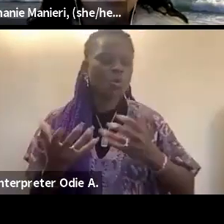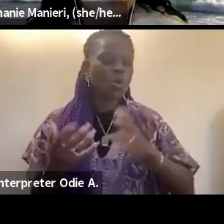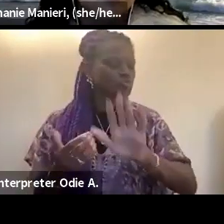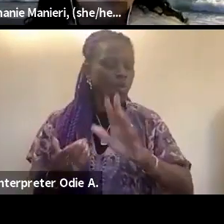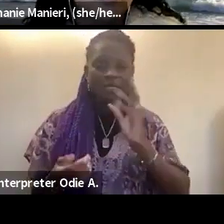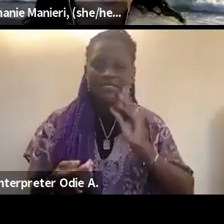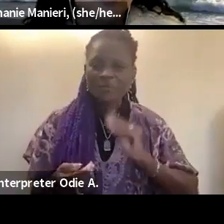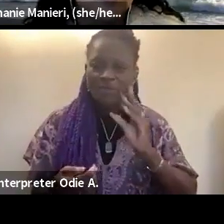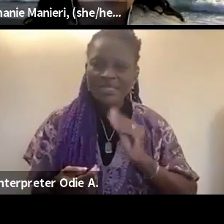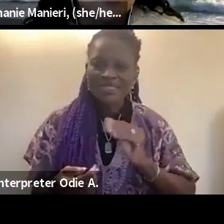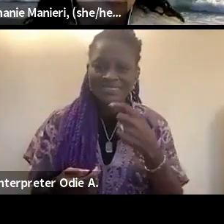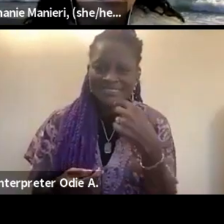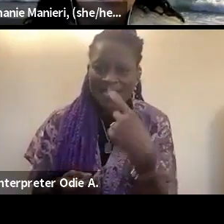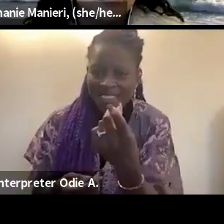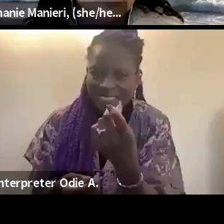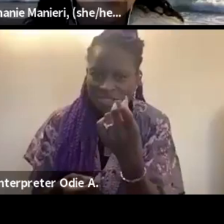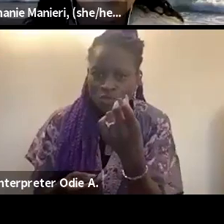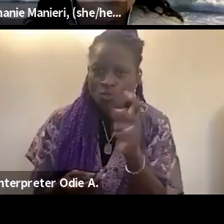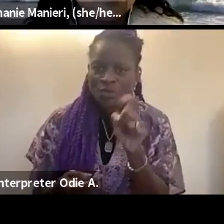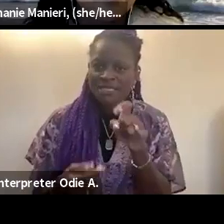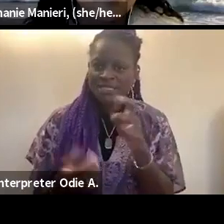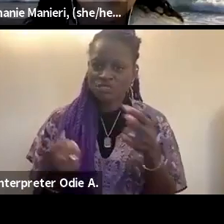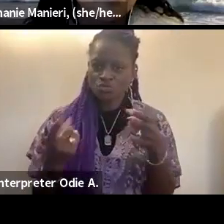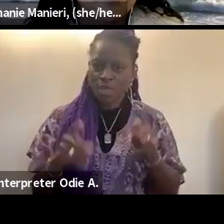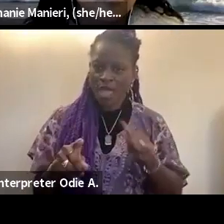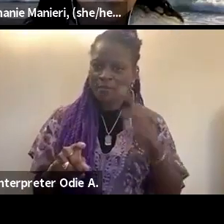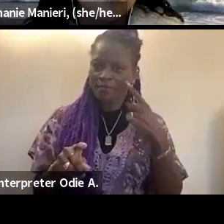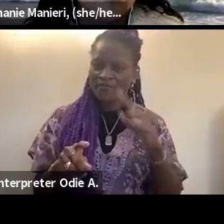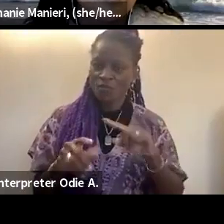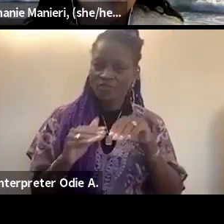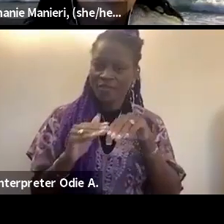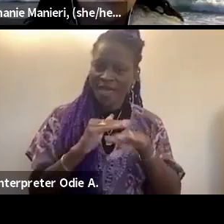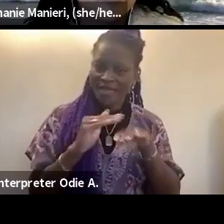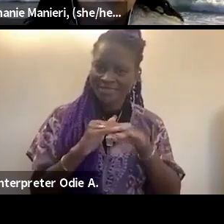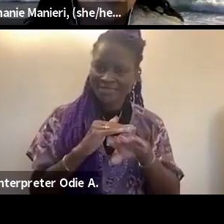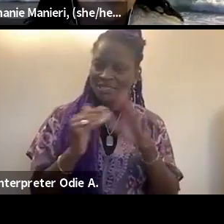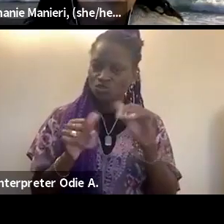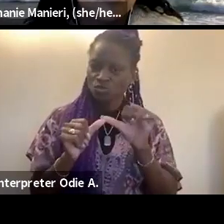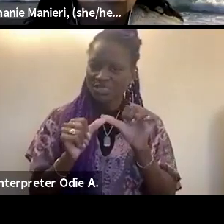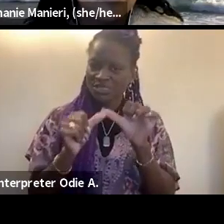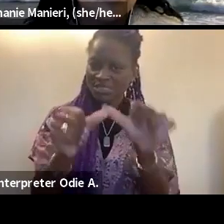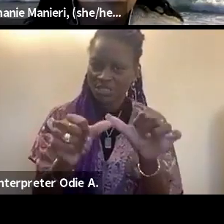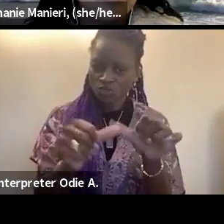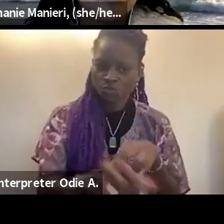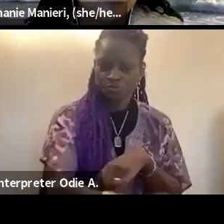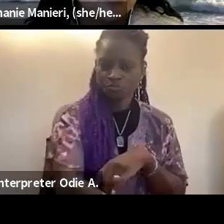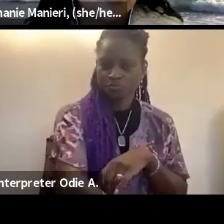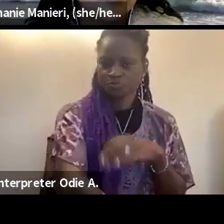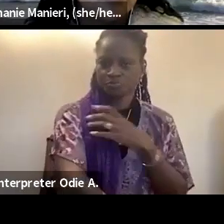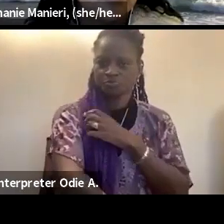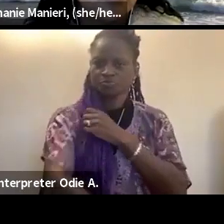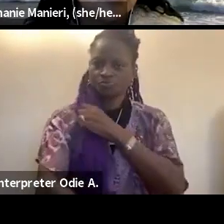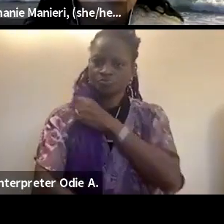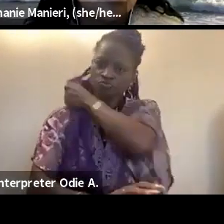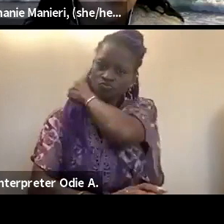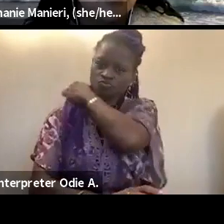needs to happen in order for that access to stay open beyond this.